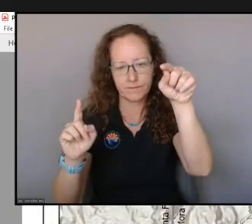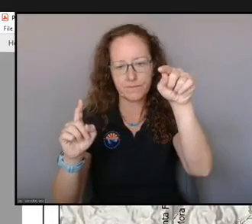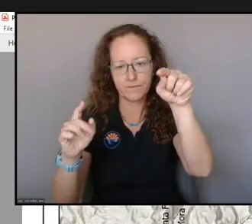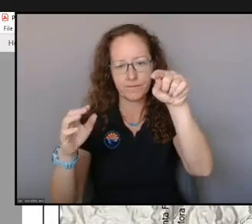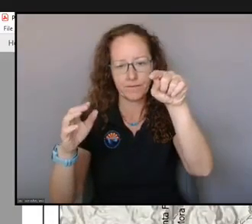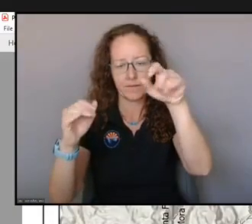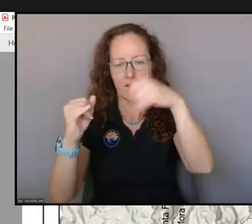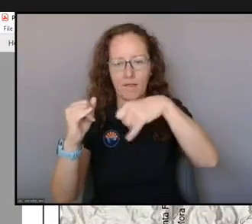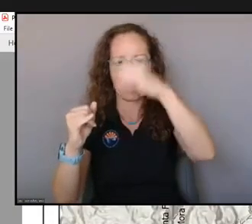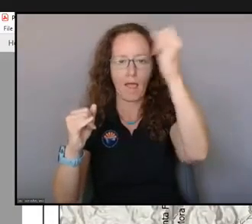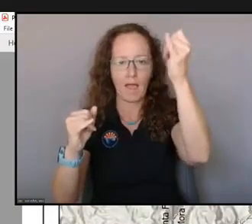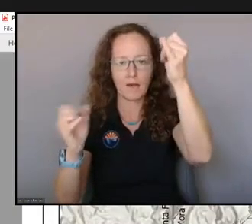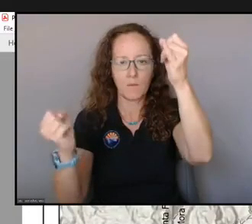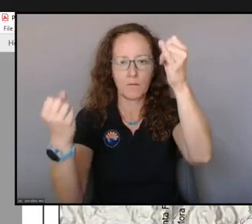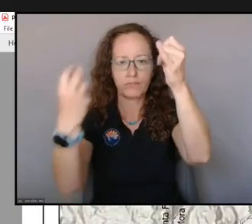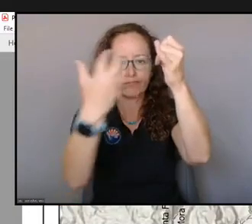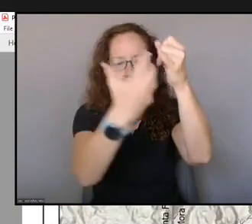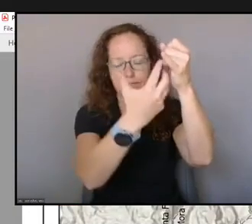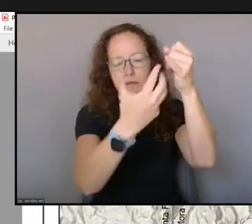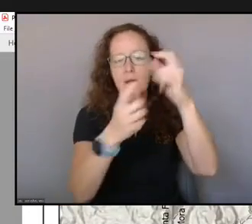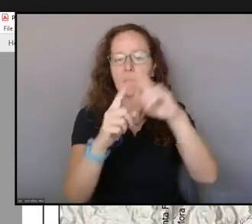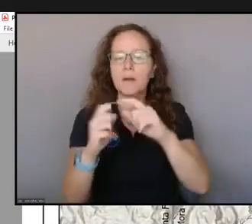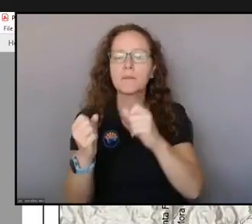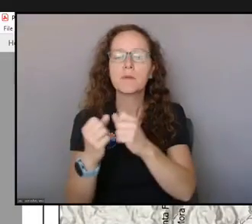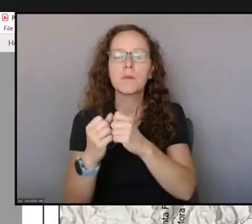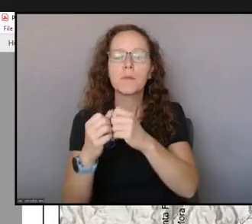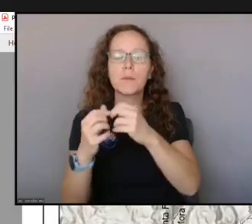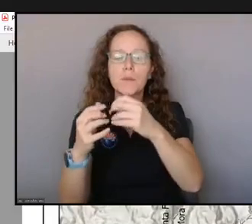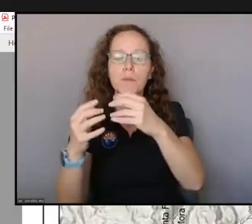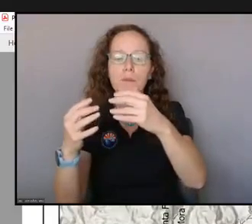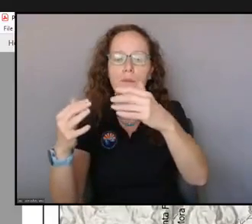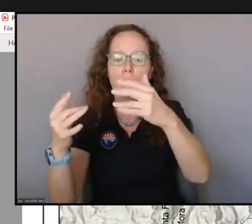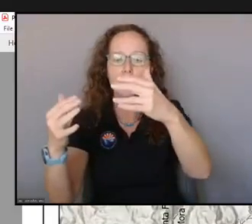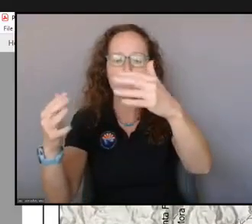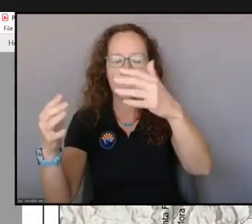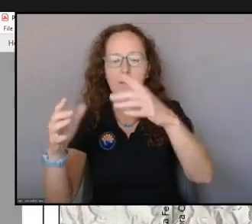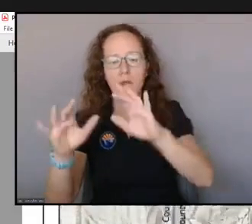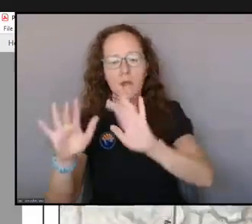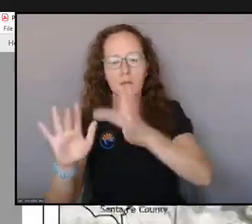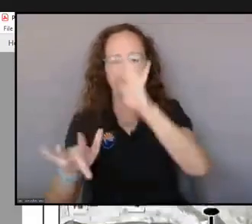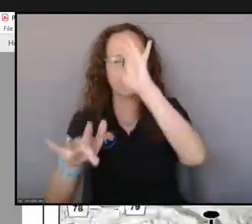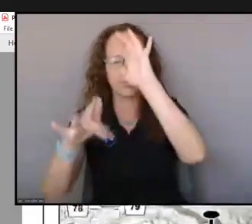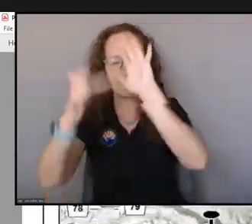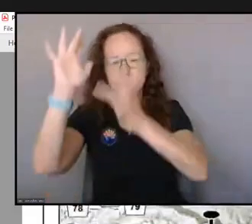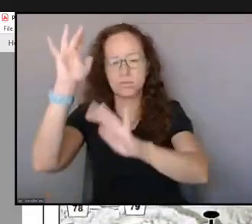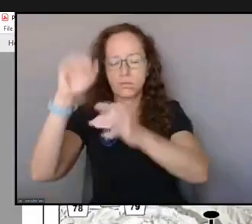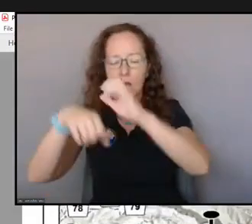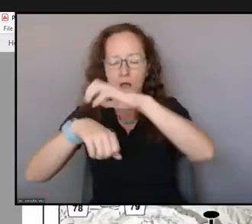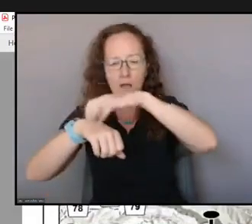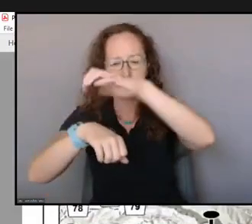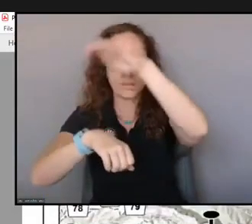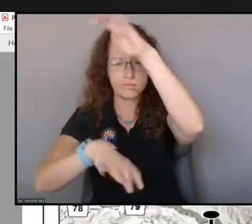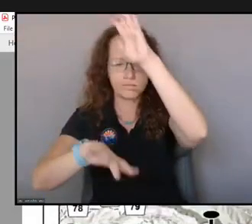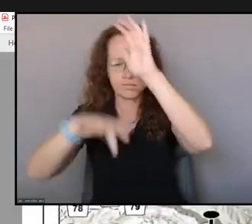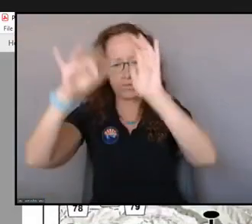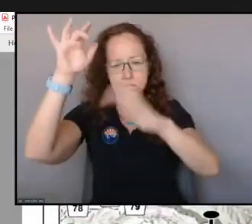IT WILL GRADUALLY GROW. YOU'LL CONTINUE TO SEE SMOKE AND INTERIOR ISLANDS BURNING AS THOSE GET EXPOSED TO THE WIND AND FIRE FINDS